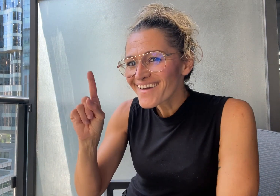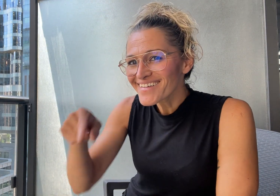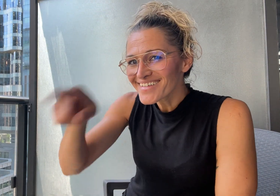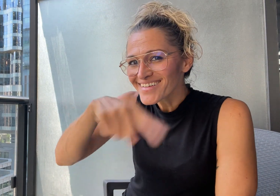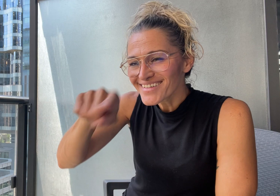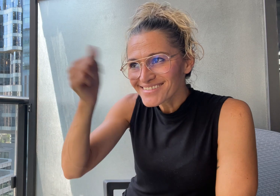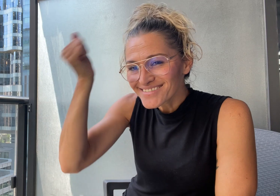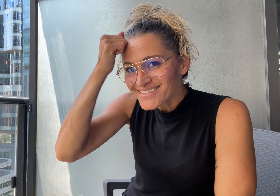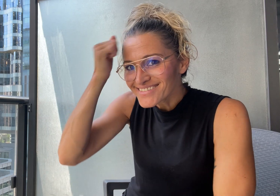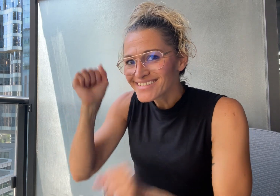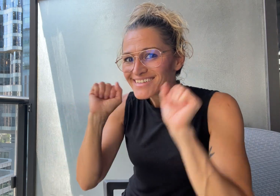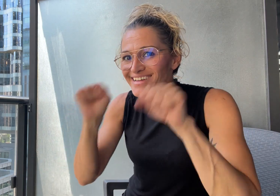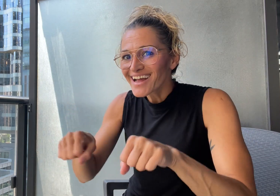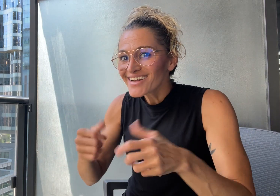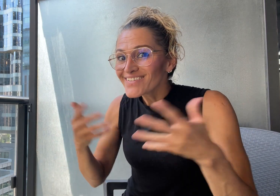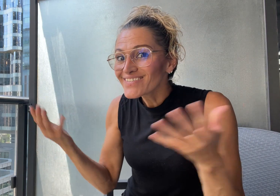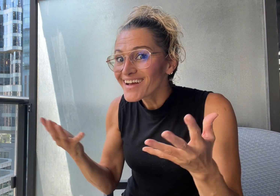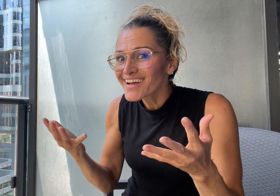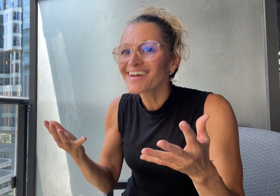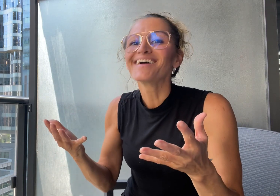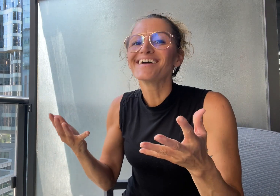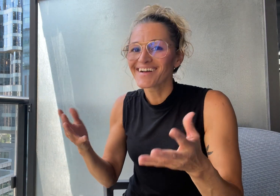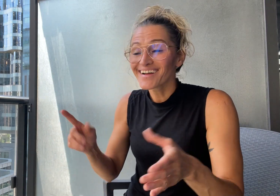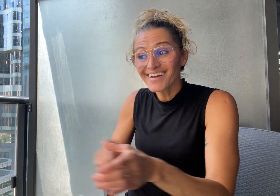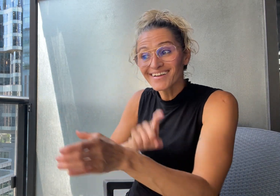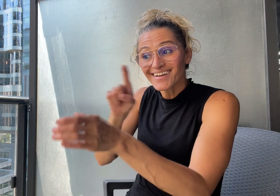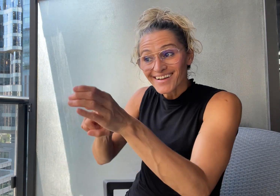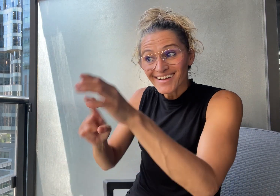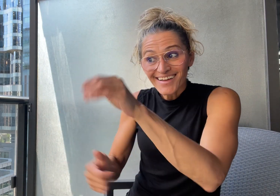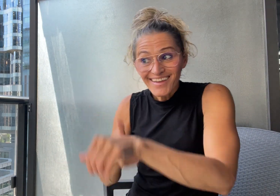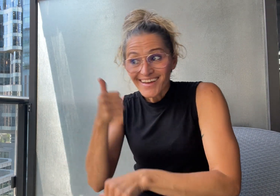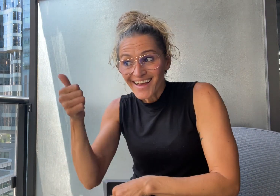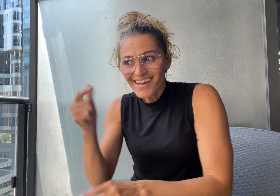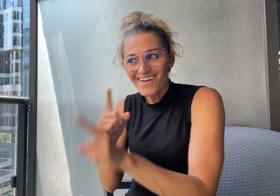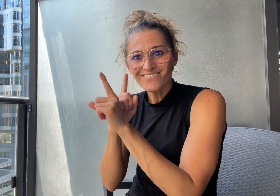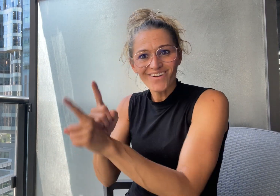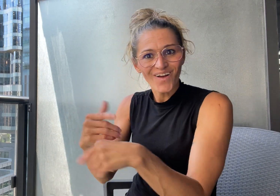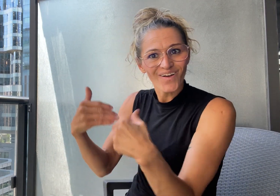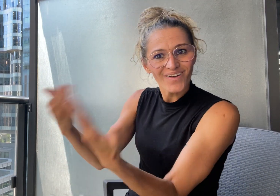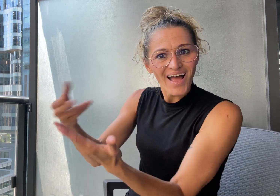Don’t forget to subscribe, like, and follow